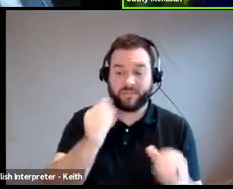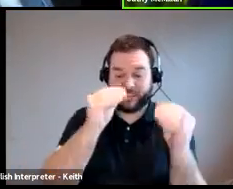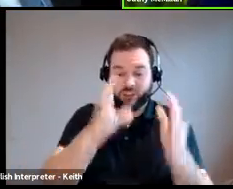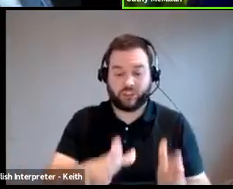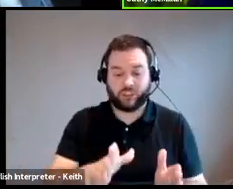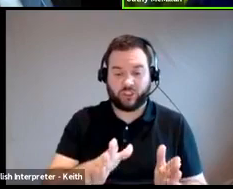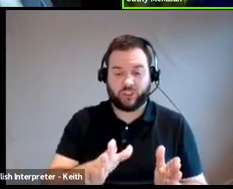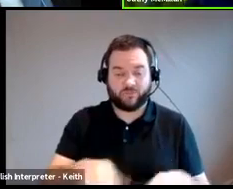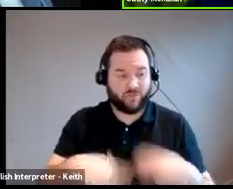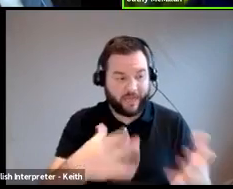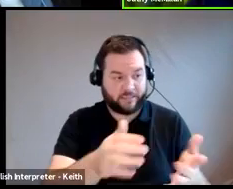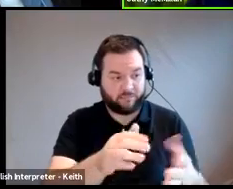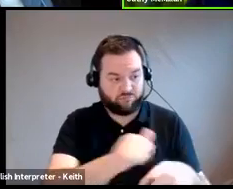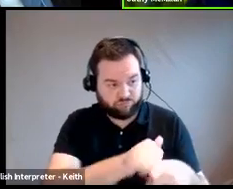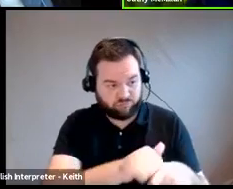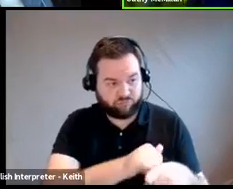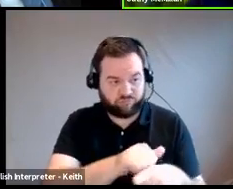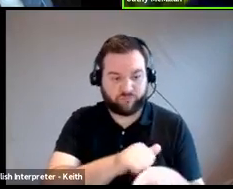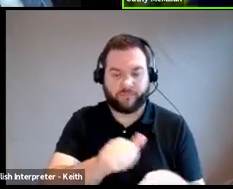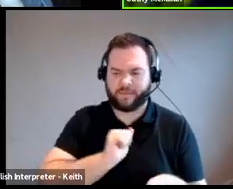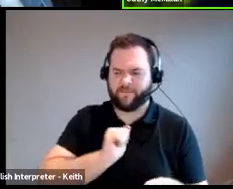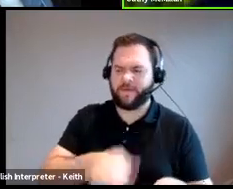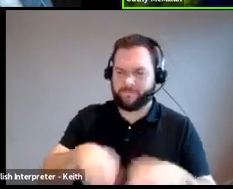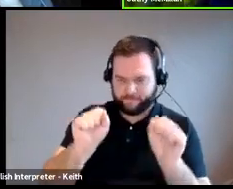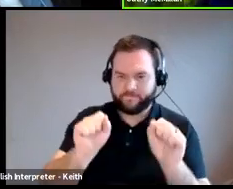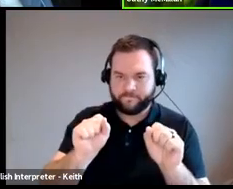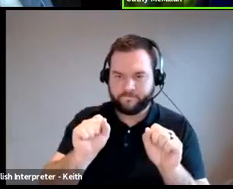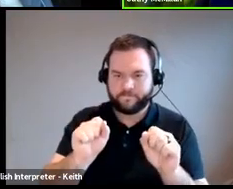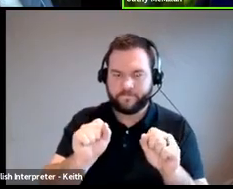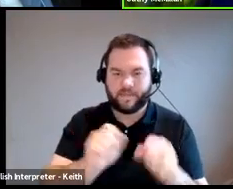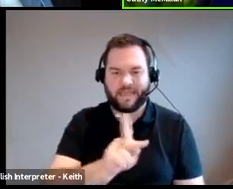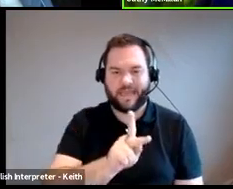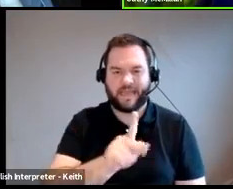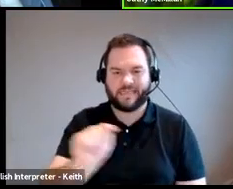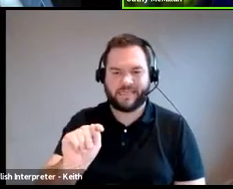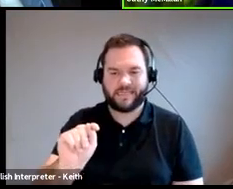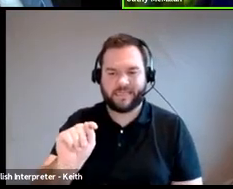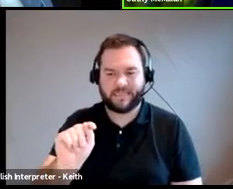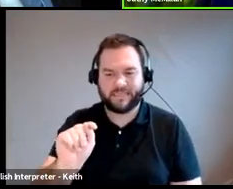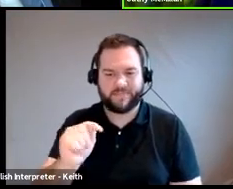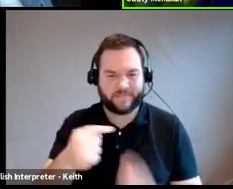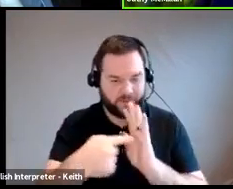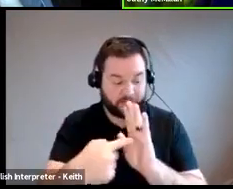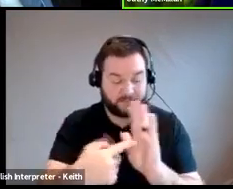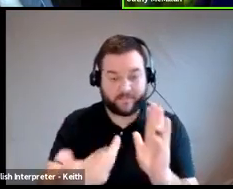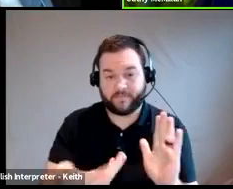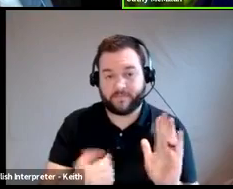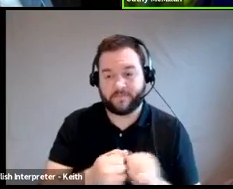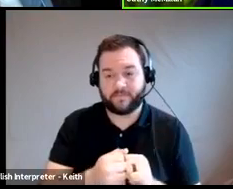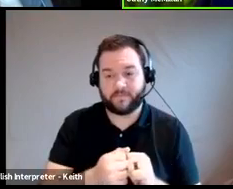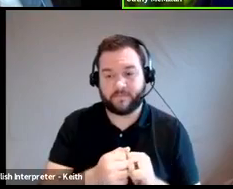assessments, but the level be most teachers can be trained. to go to give and to give and like the Katie give and like the Katie.